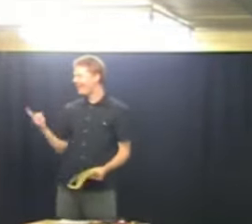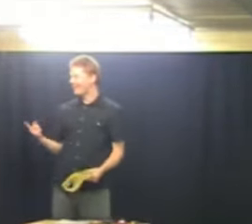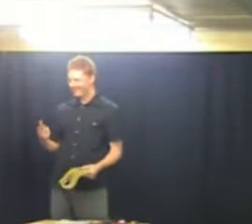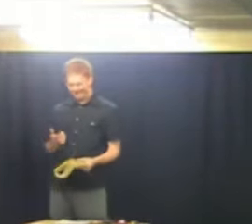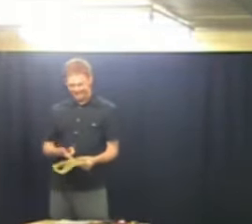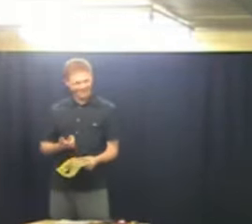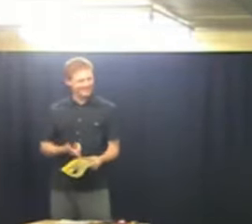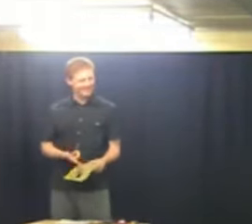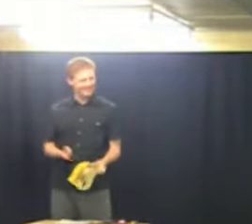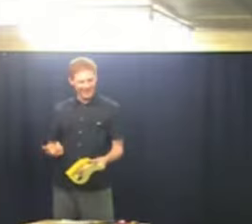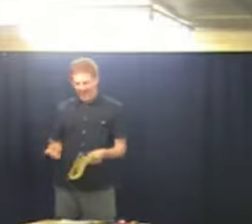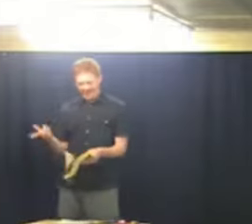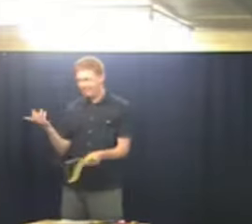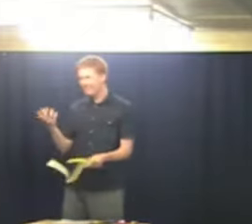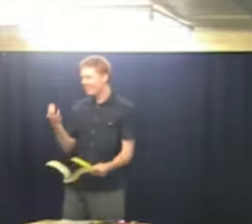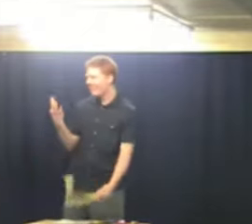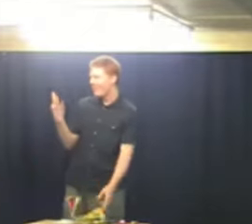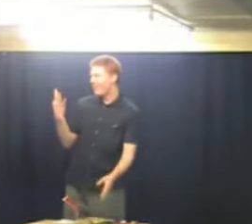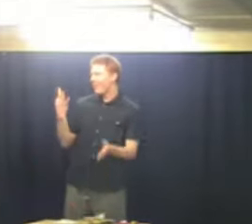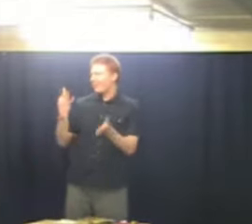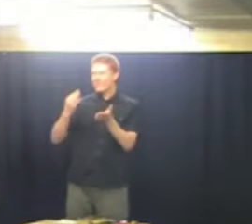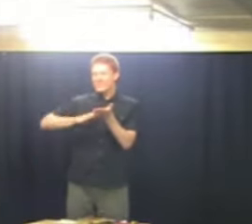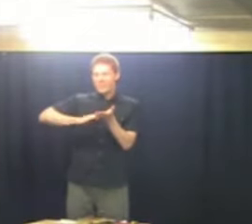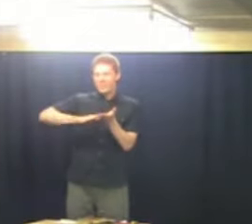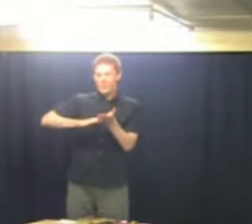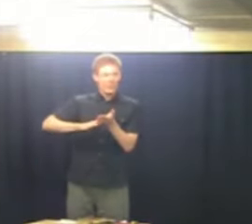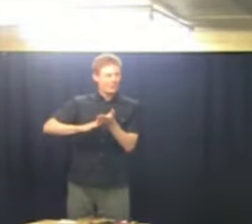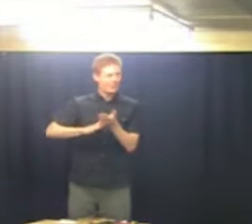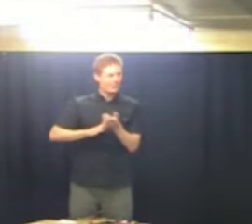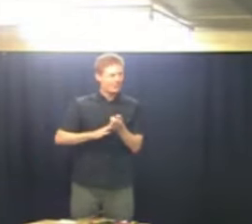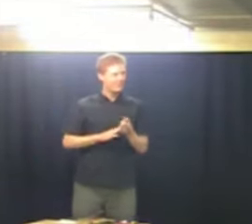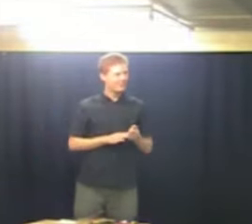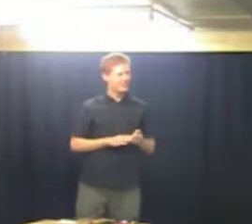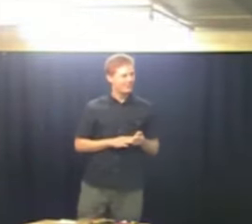They can't pull it apart. Now there is no glue on the pages